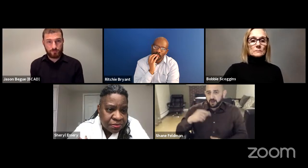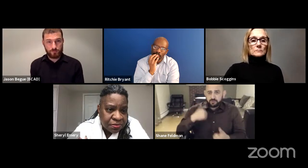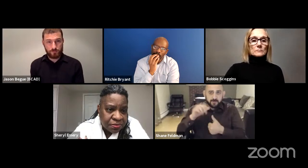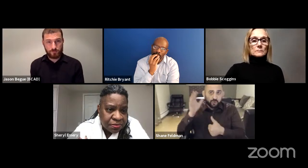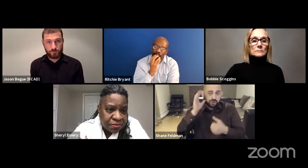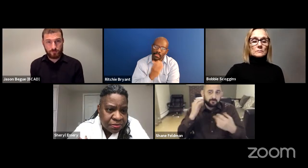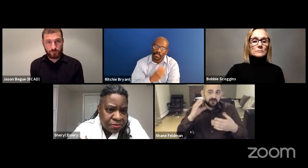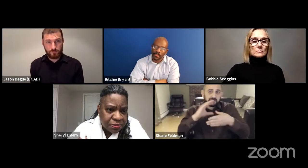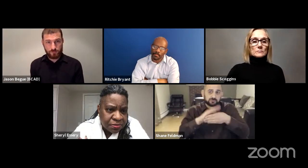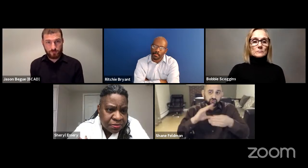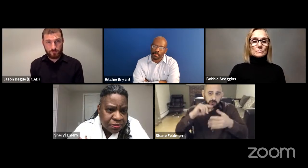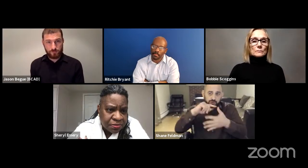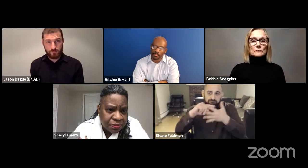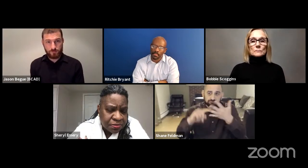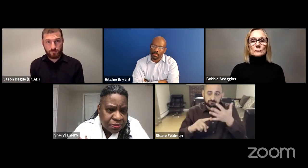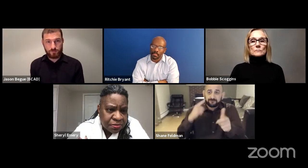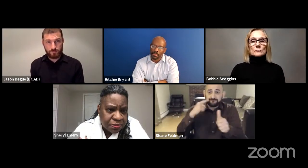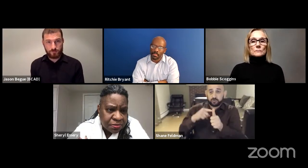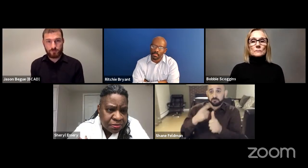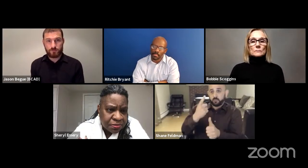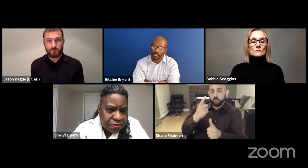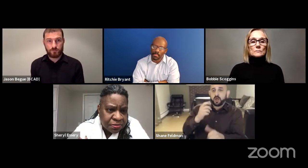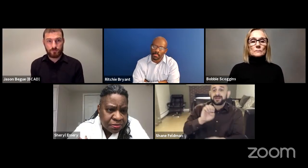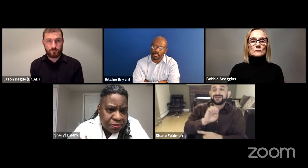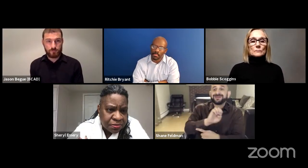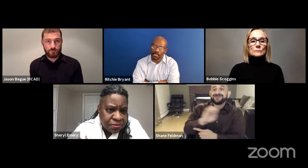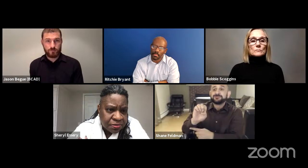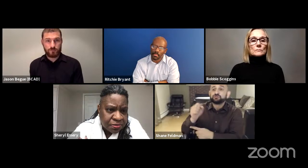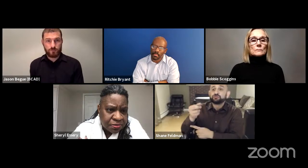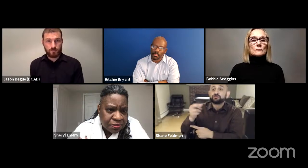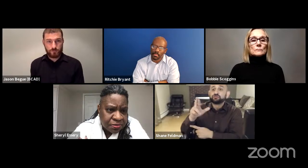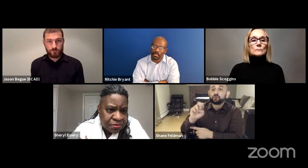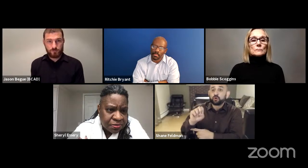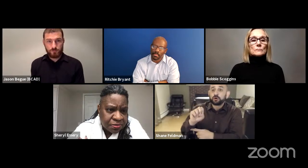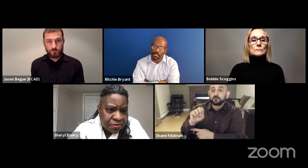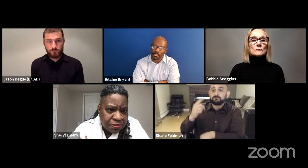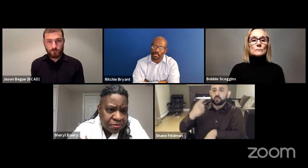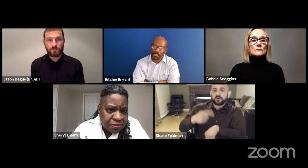For example, I used to be a Maryland resident and I heard story after story. For example,